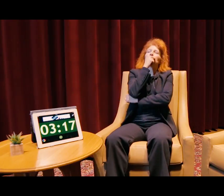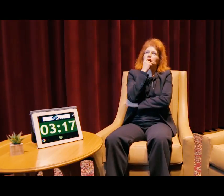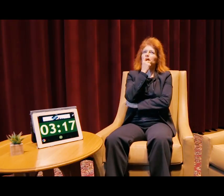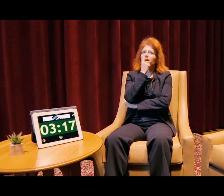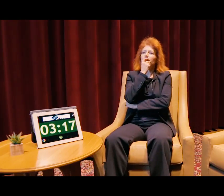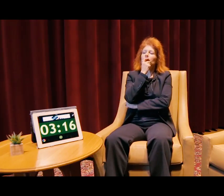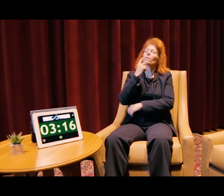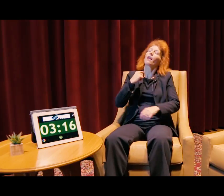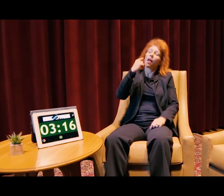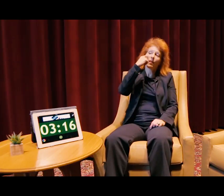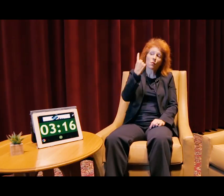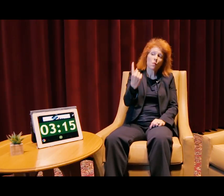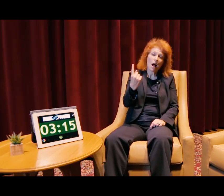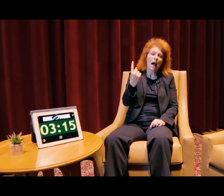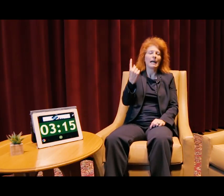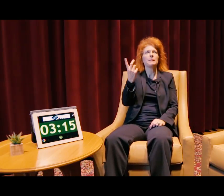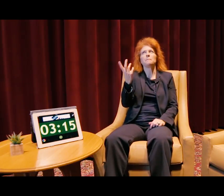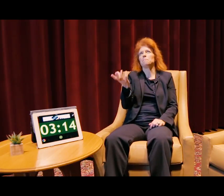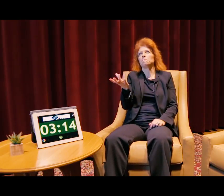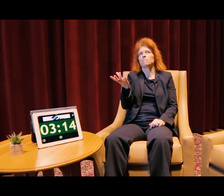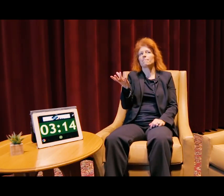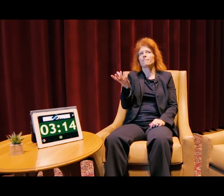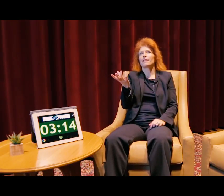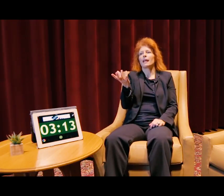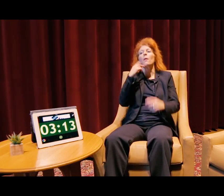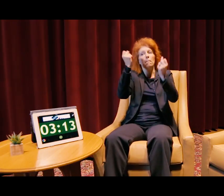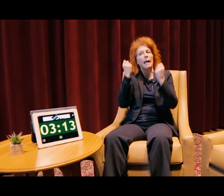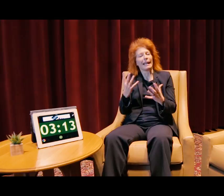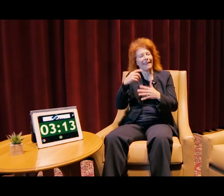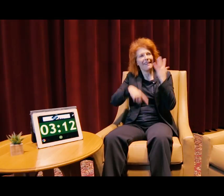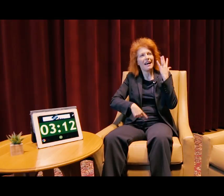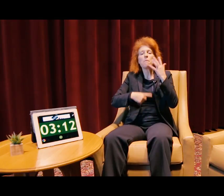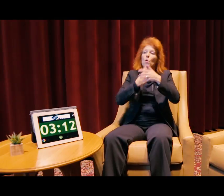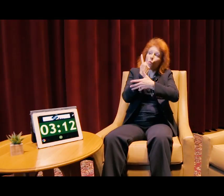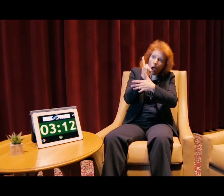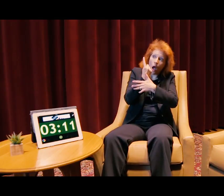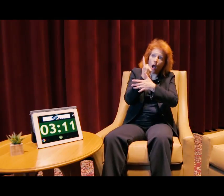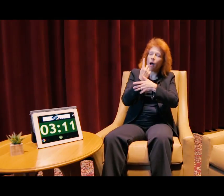Well, I think one of 'em... I don't know if it's the biggest, there's many, but one of 'em certainly is